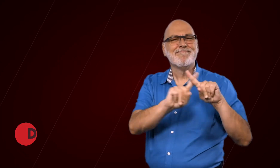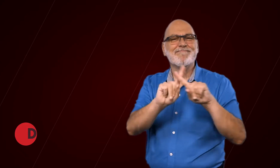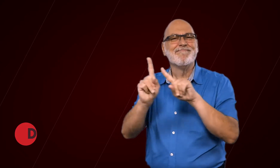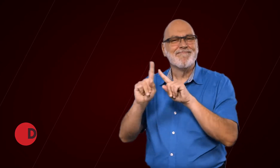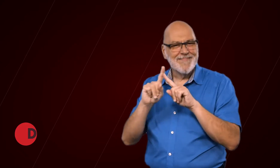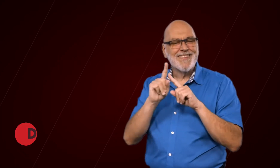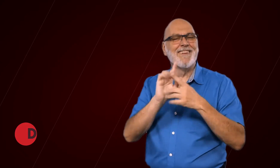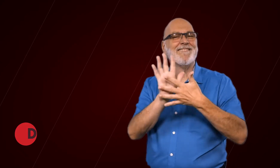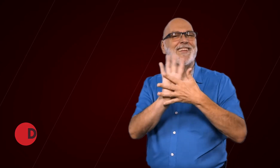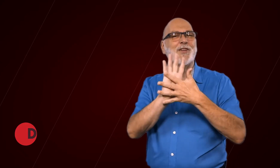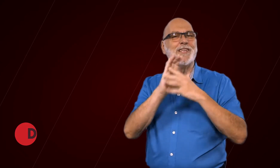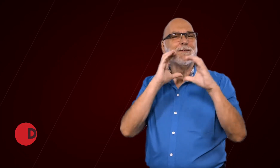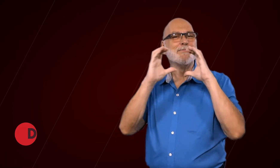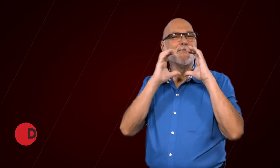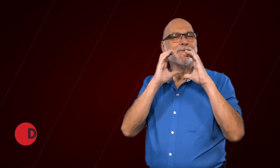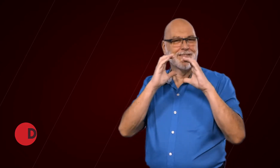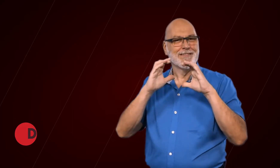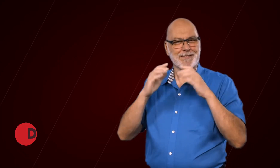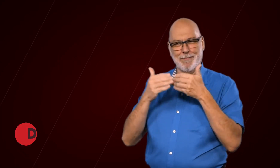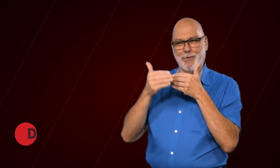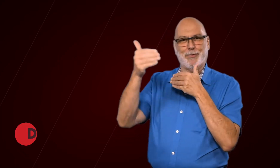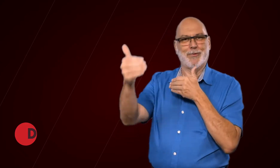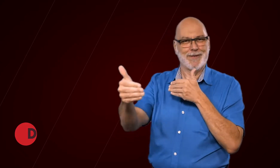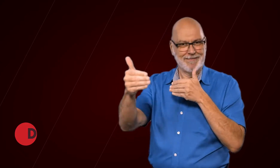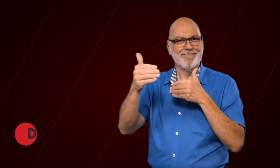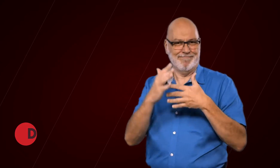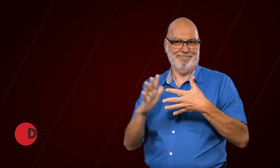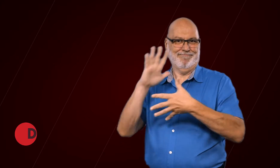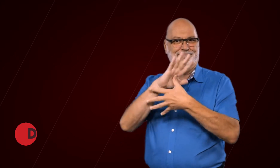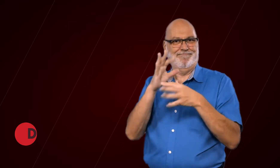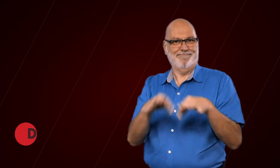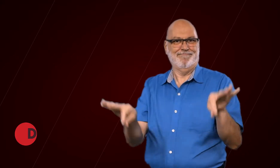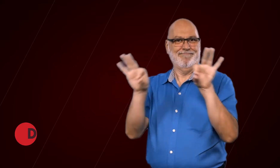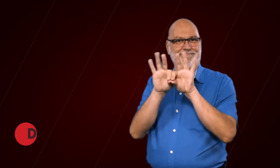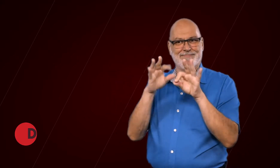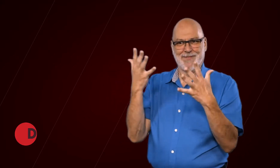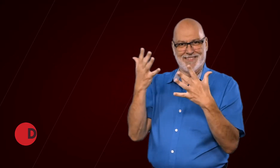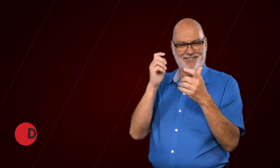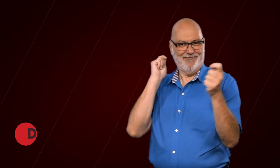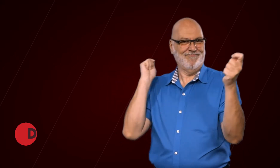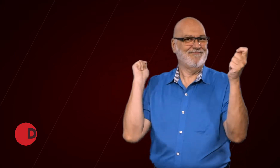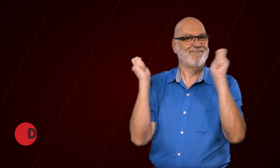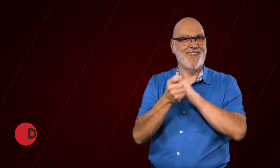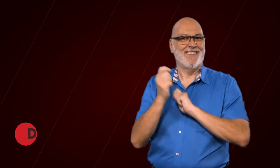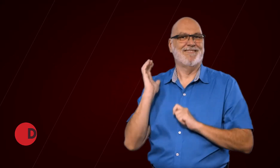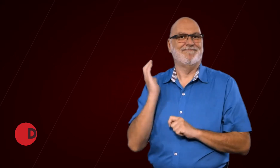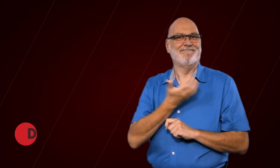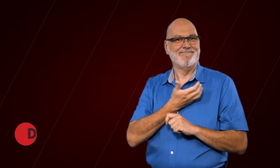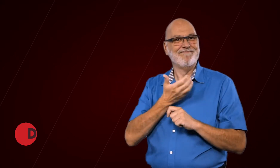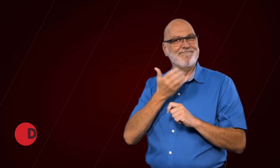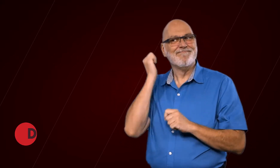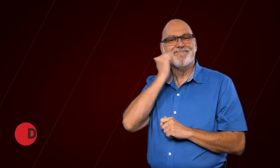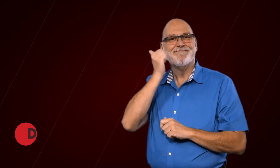using video communications remotely primarily because of two big changes